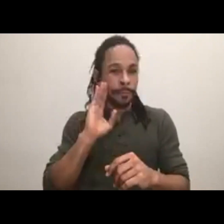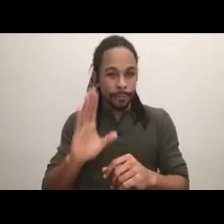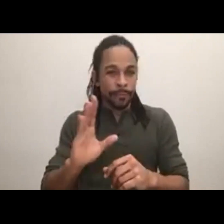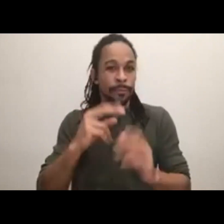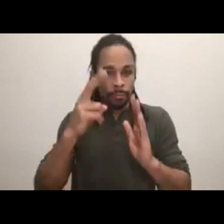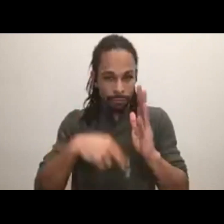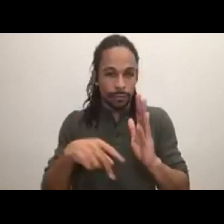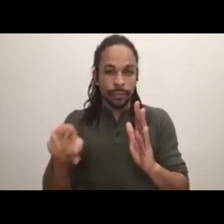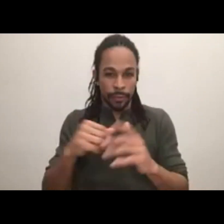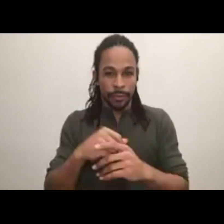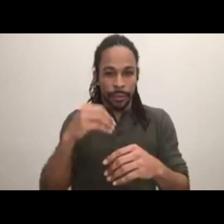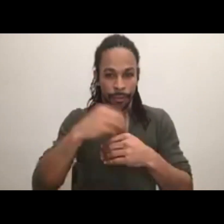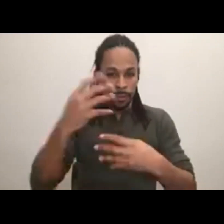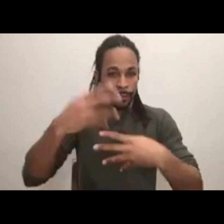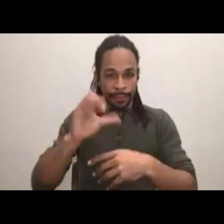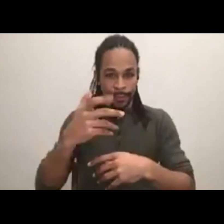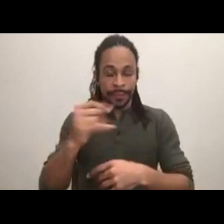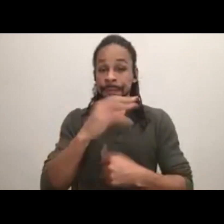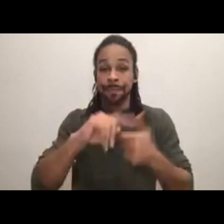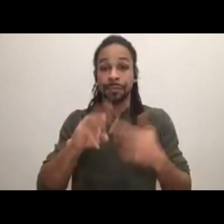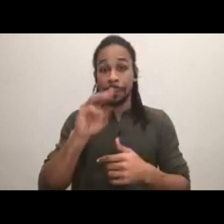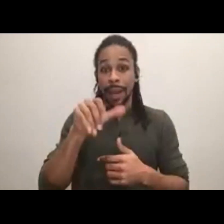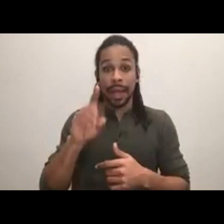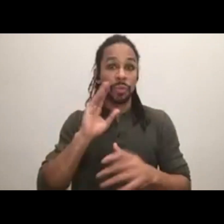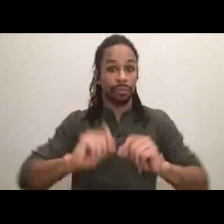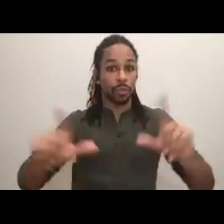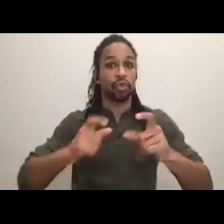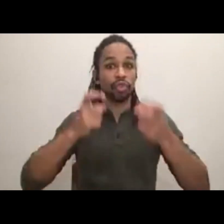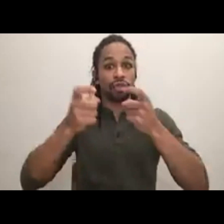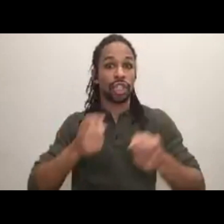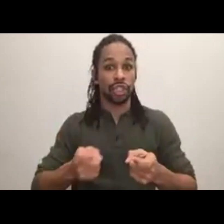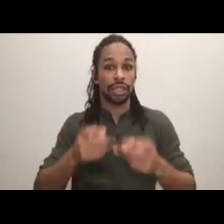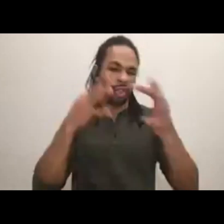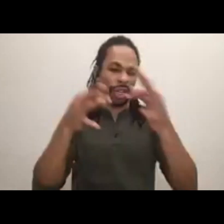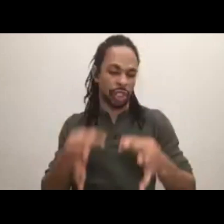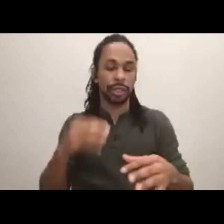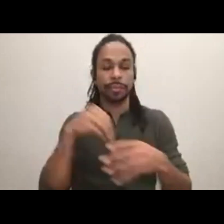posting directions in the chatbox on how we make captions and ASL visible to you